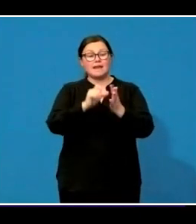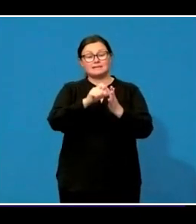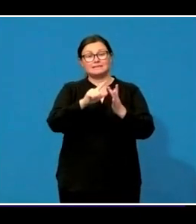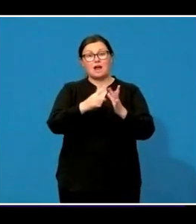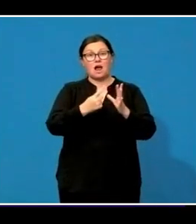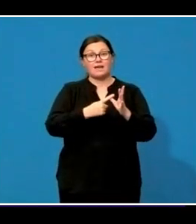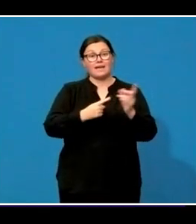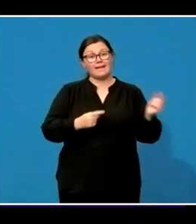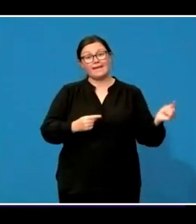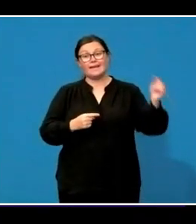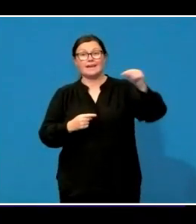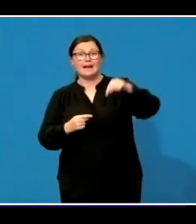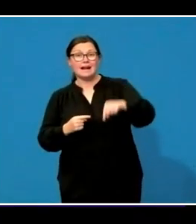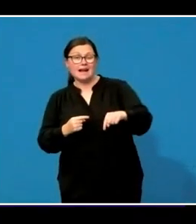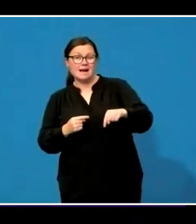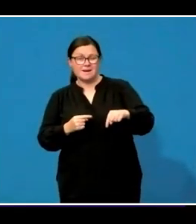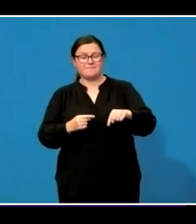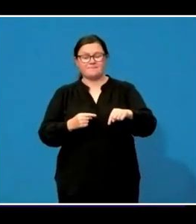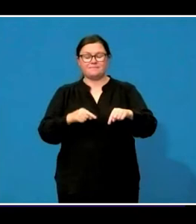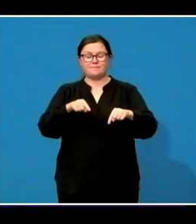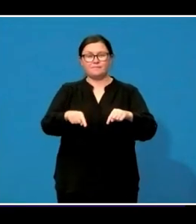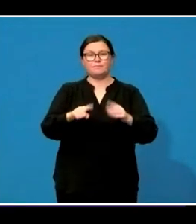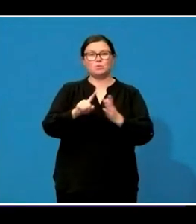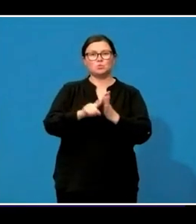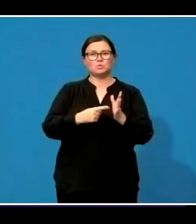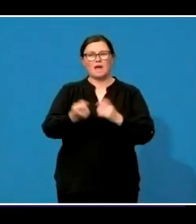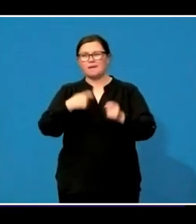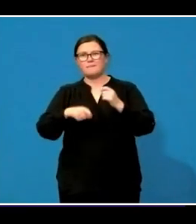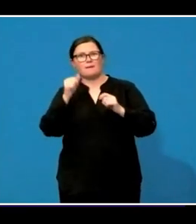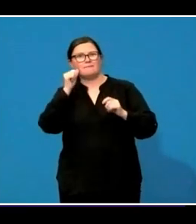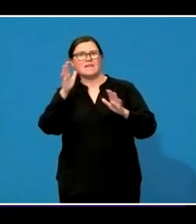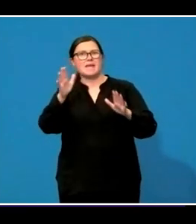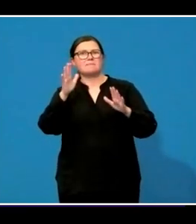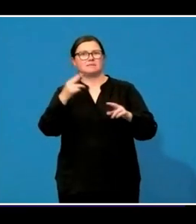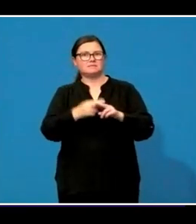bit of a poster boy for them in that they had him beamed up in a big photo on all of